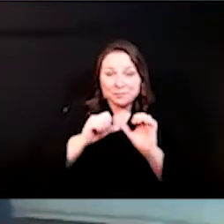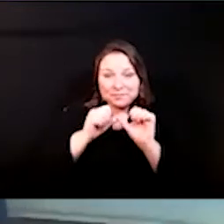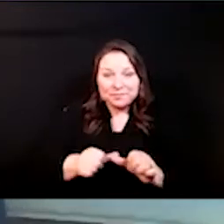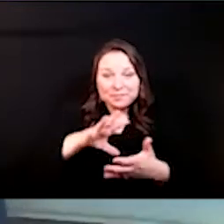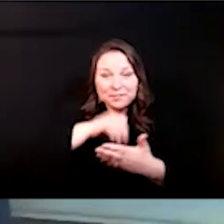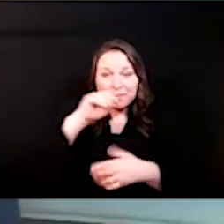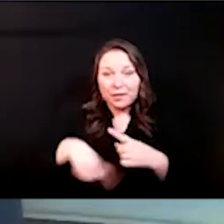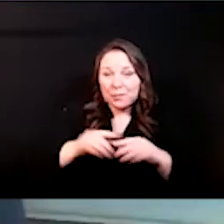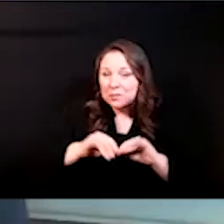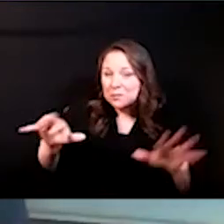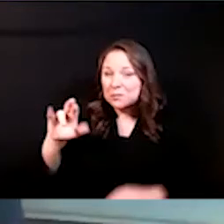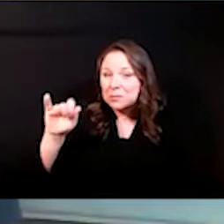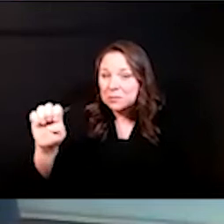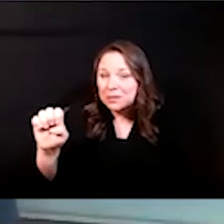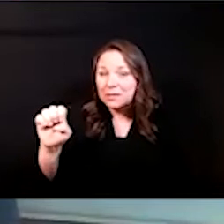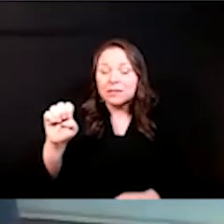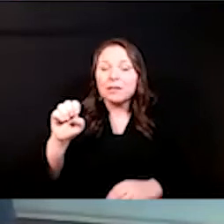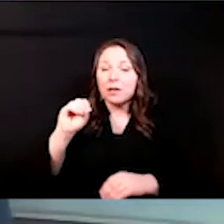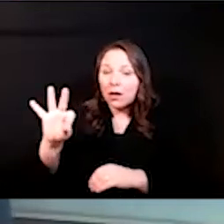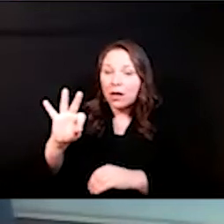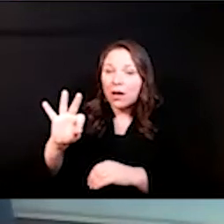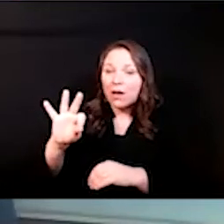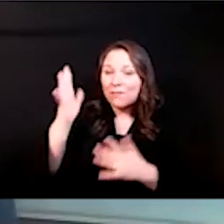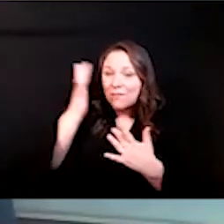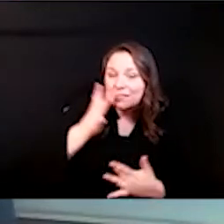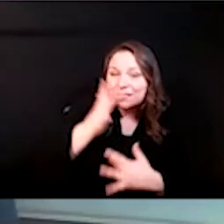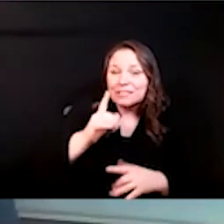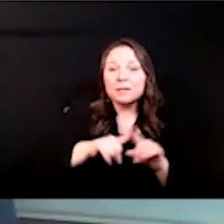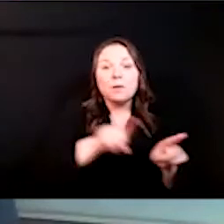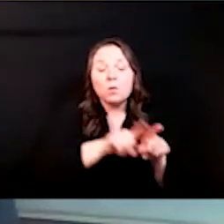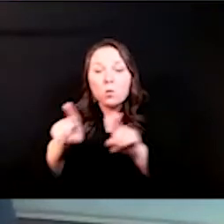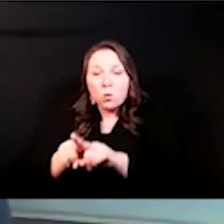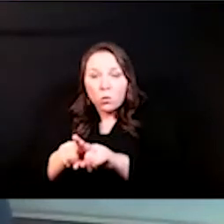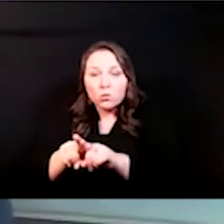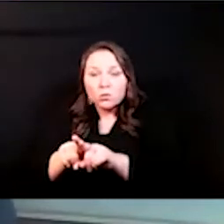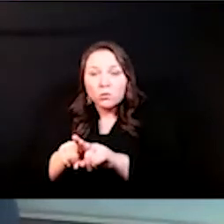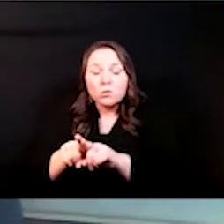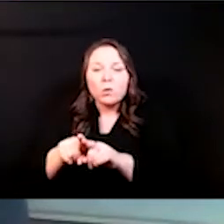ONLY THE TRANSMISSION RATES OF THE VACCINE BUT ALSO THESE